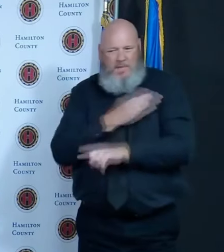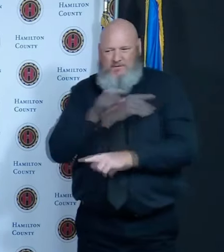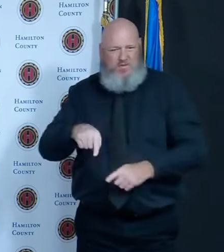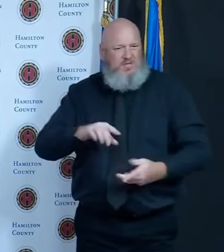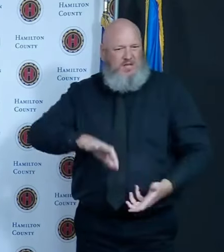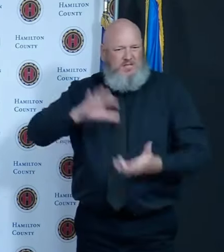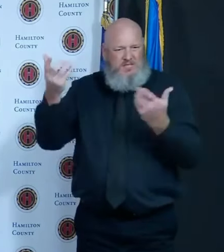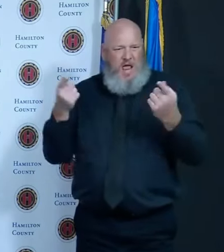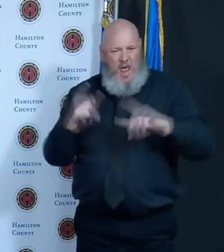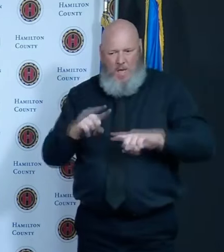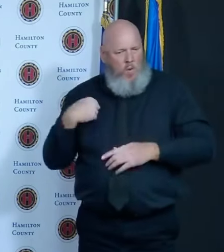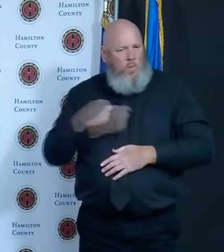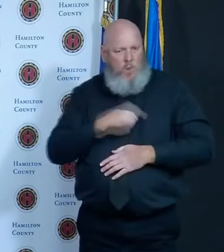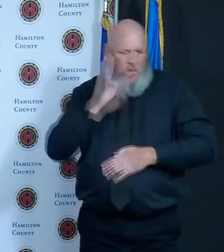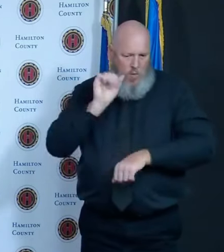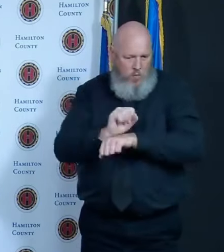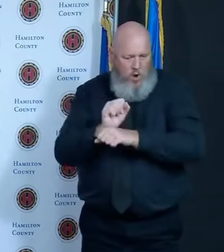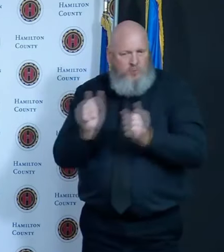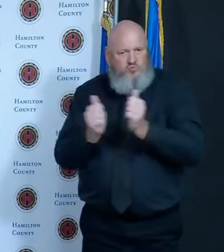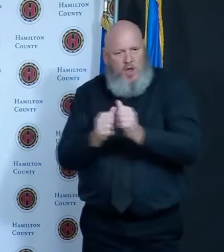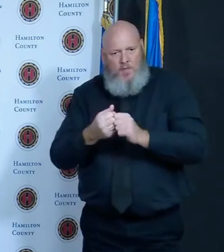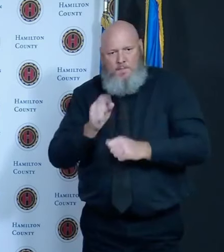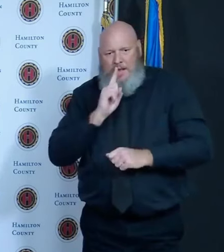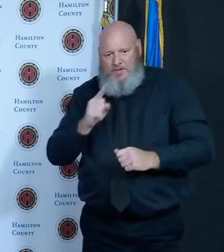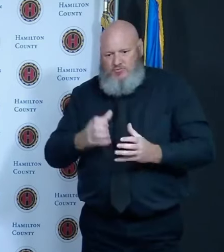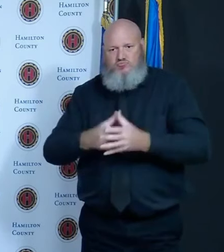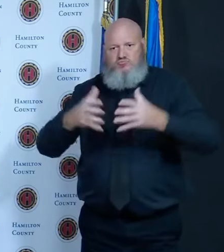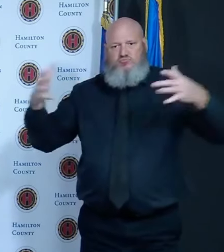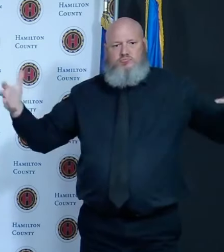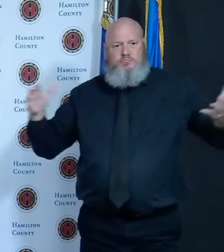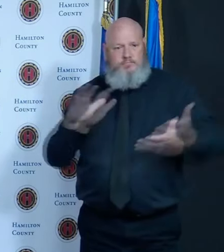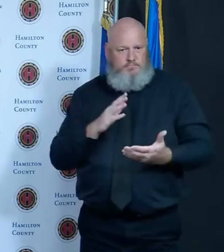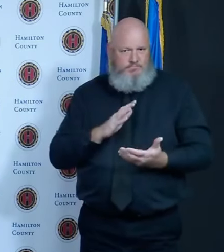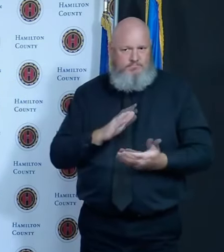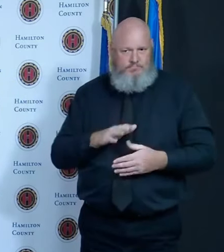Thank You commissioner for including me in the in the conversation today thank